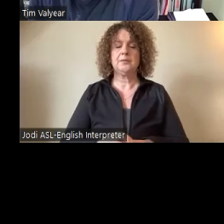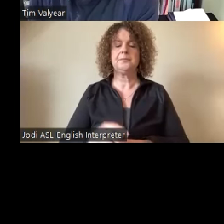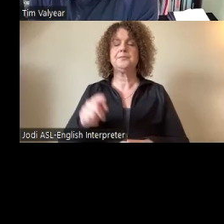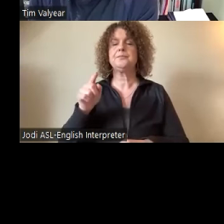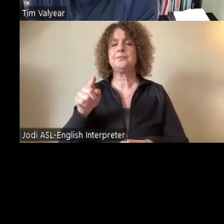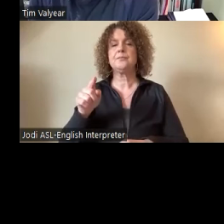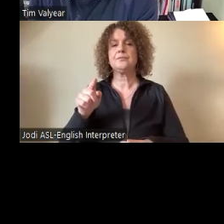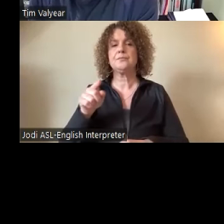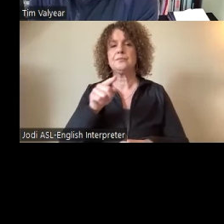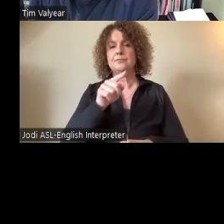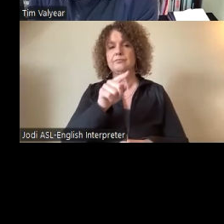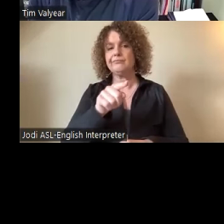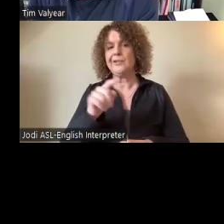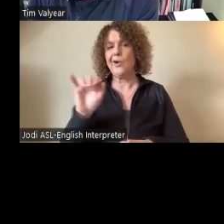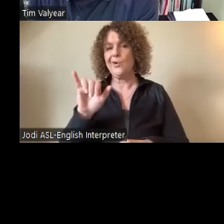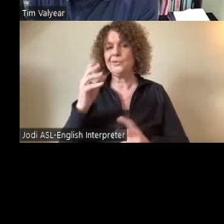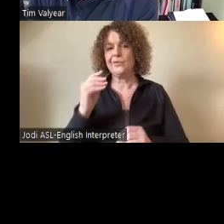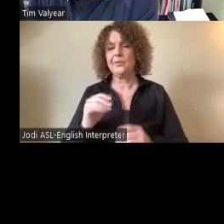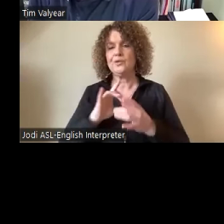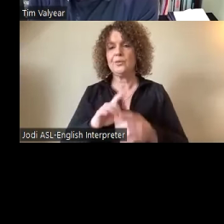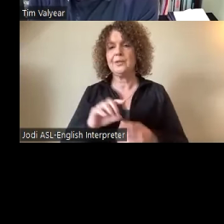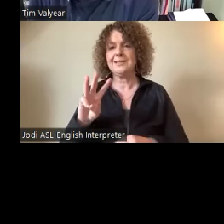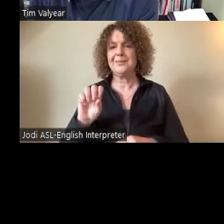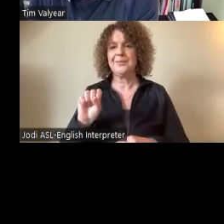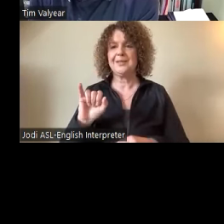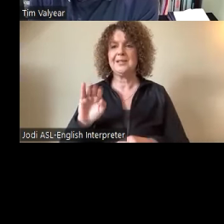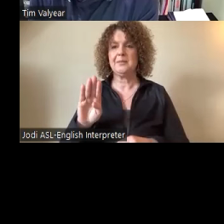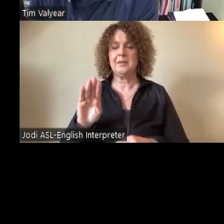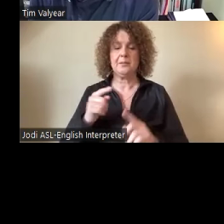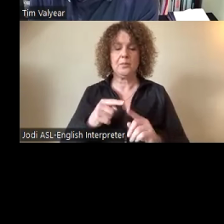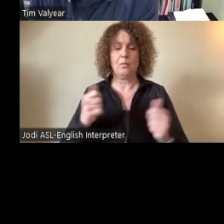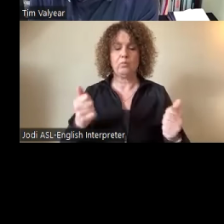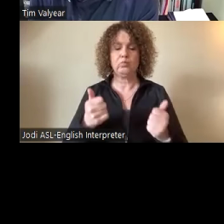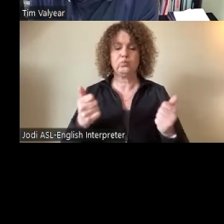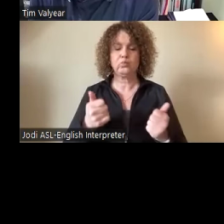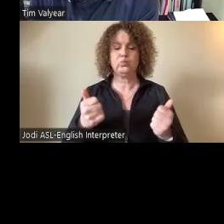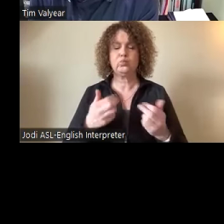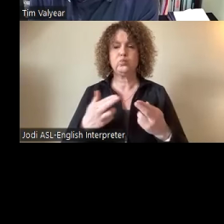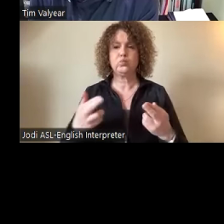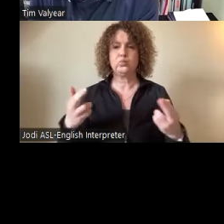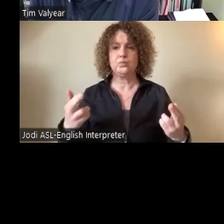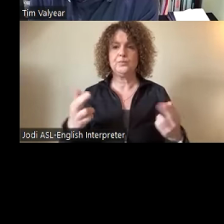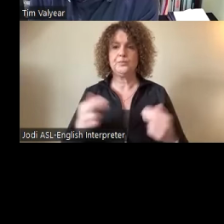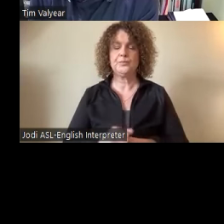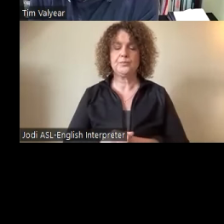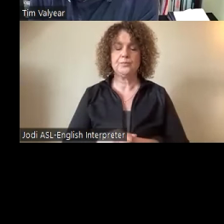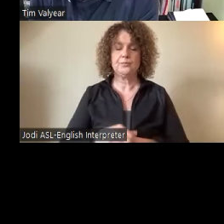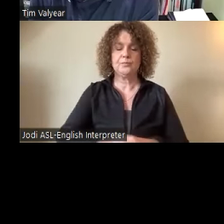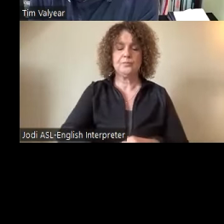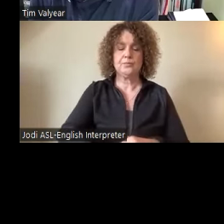the link if you are a self- manager and are looking at